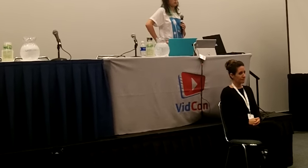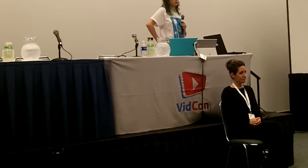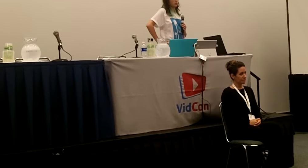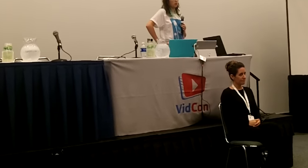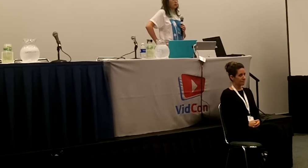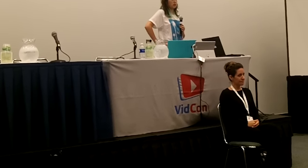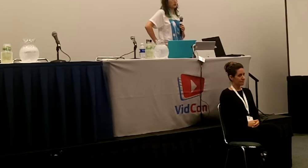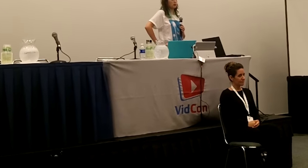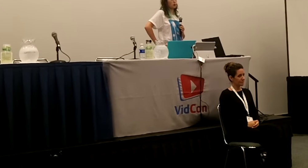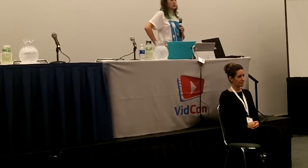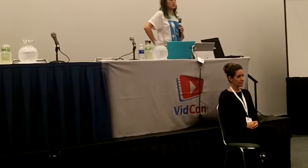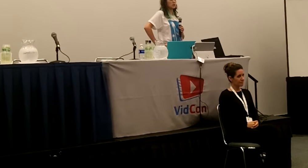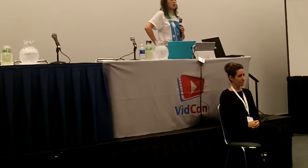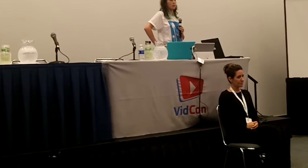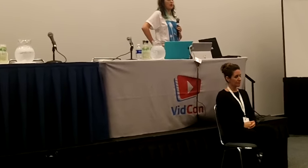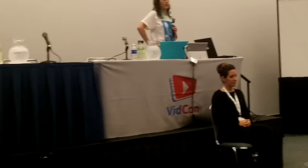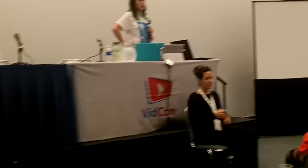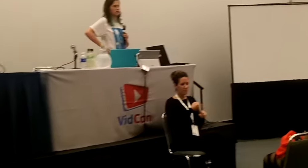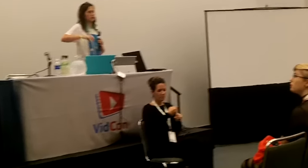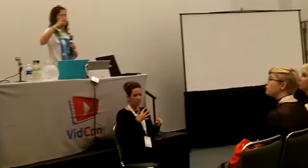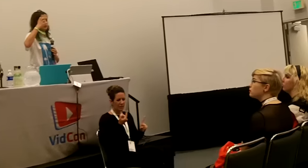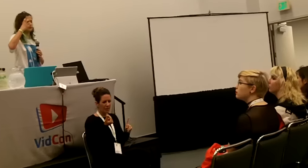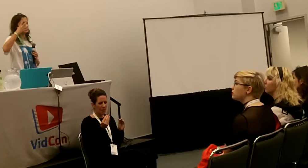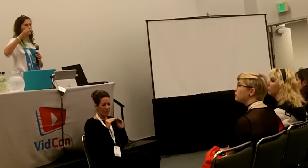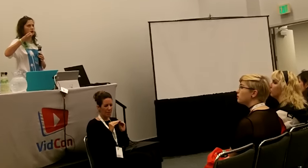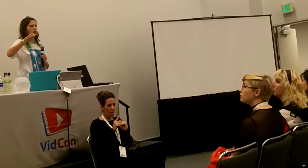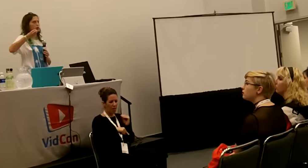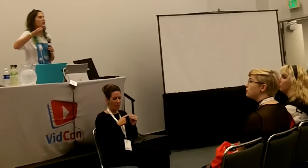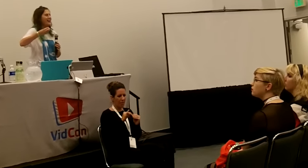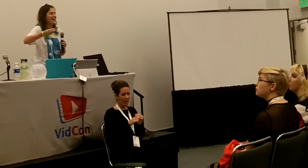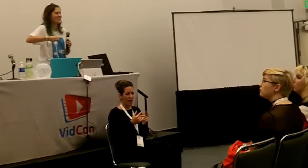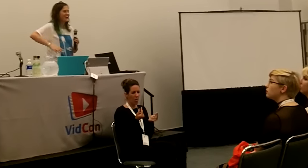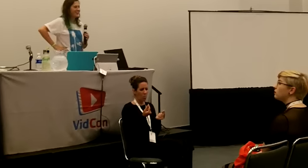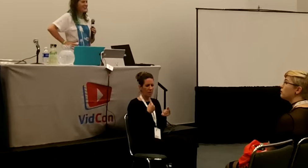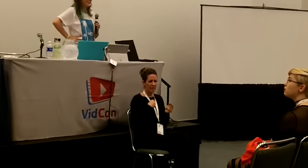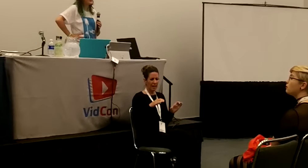Can you go into more detail about that, 'cause I'm being fuzzy - what did I do?